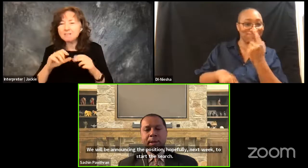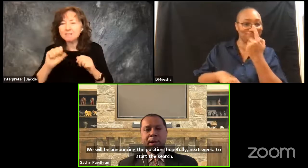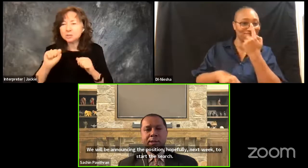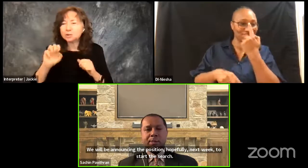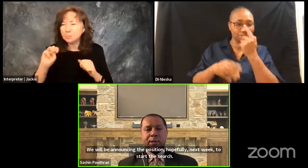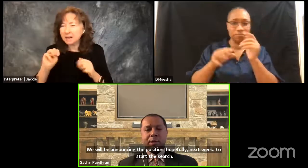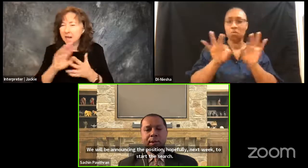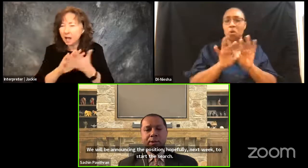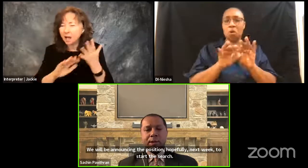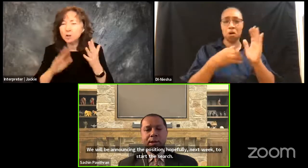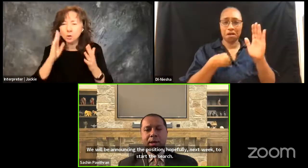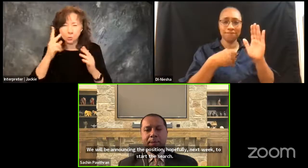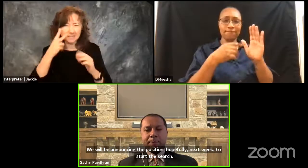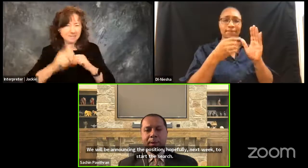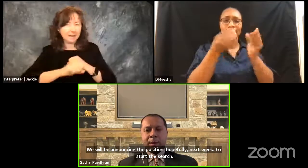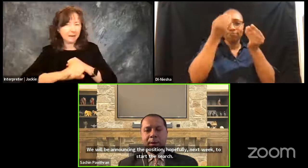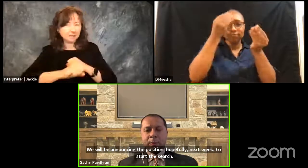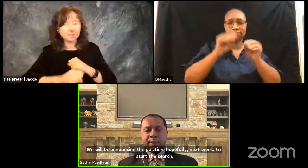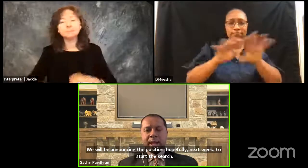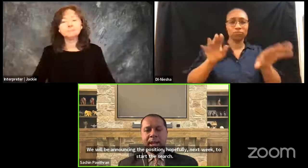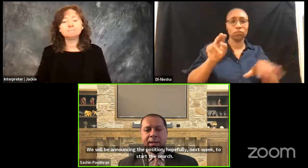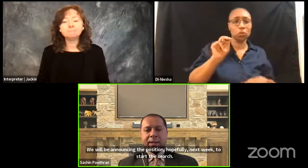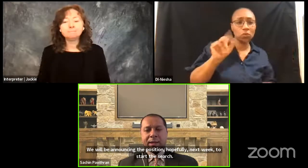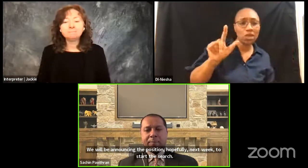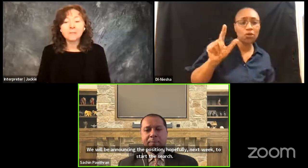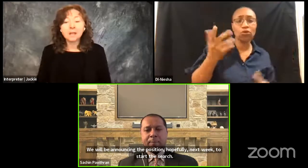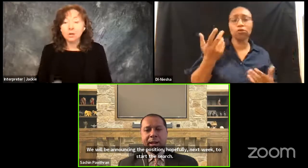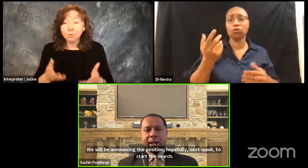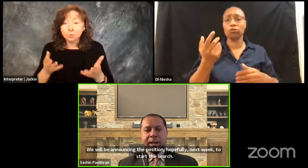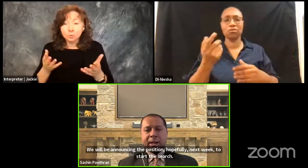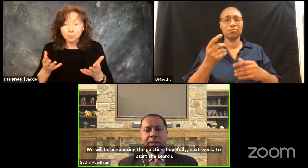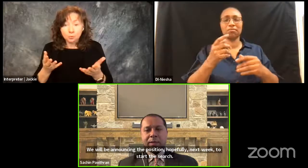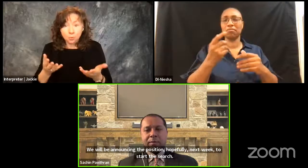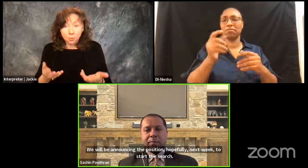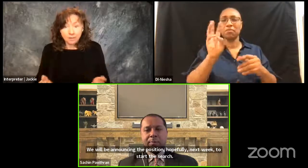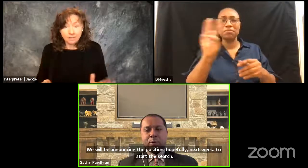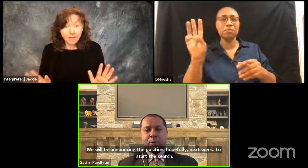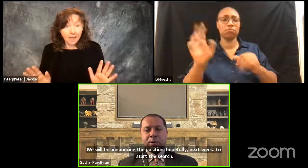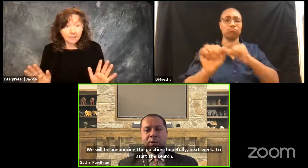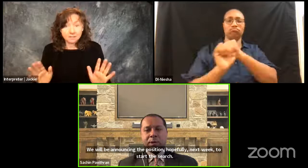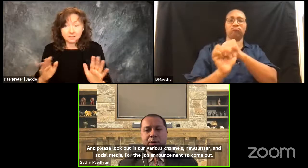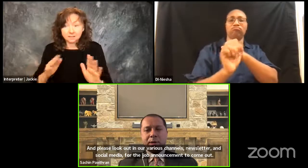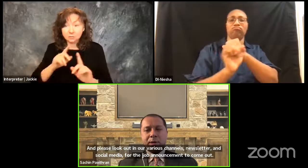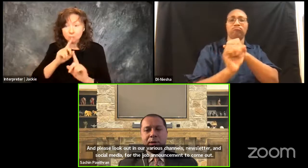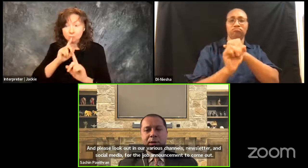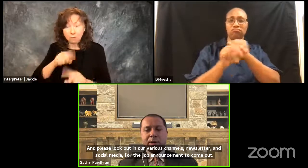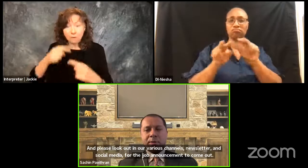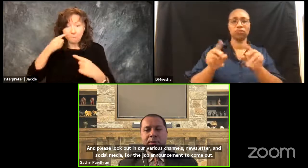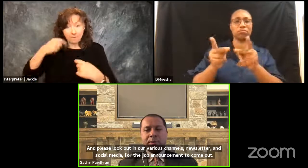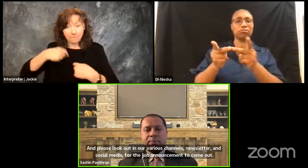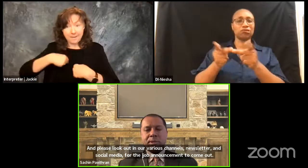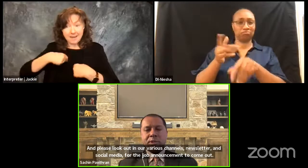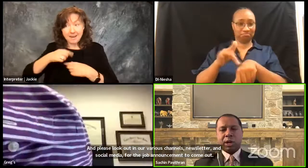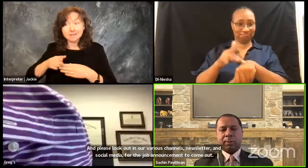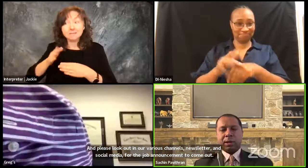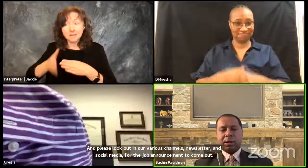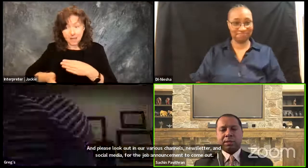announcement to come out. With that, my report concludes, Mr. Chairman.